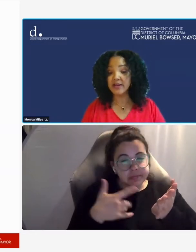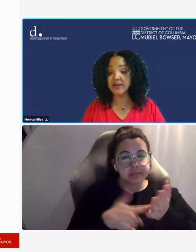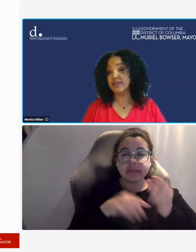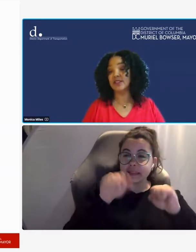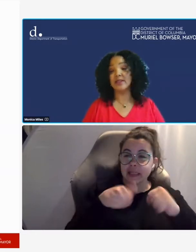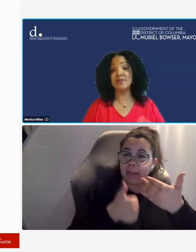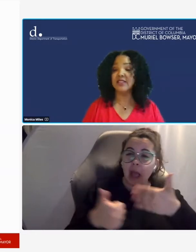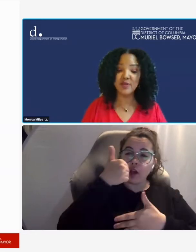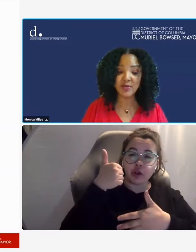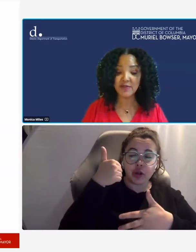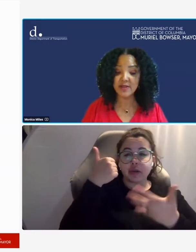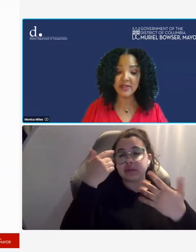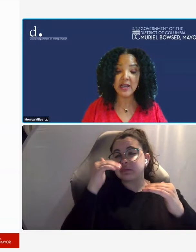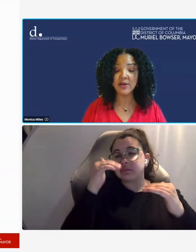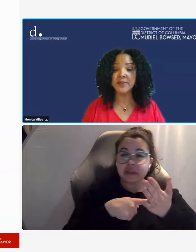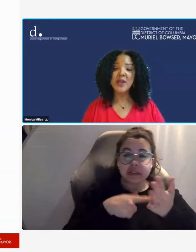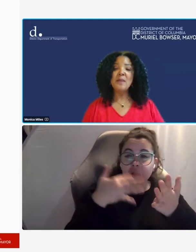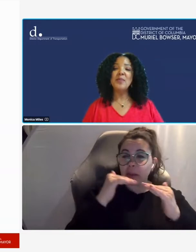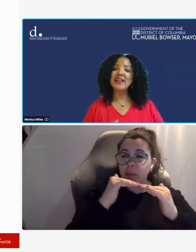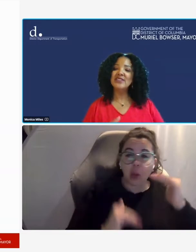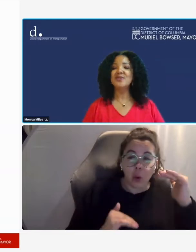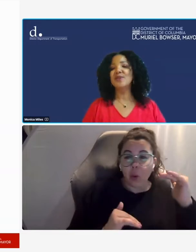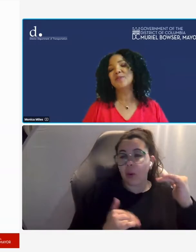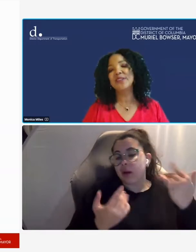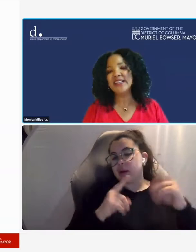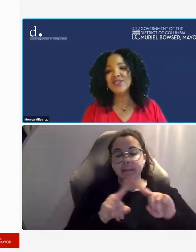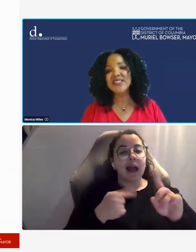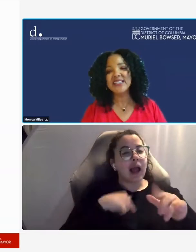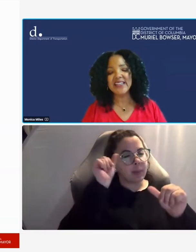there's some instances when the profit can be lower but i do remember an interesting